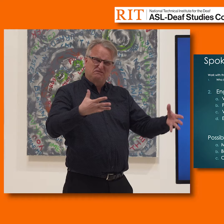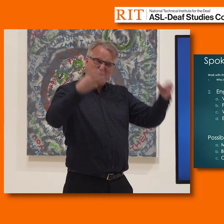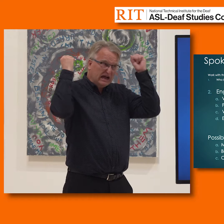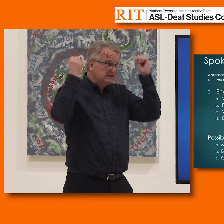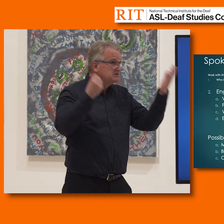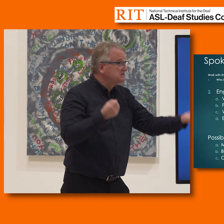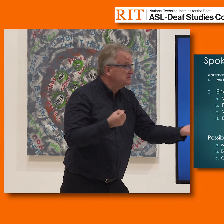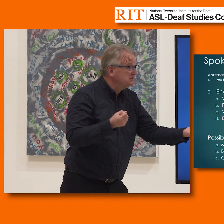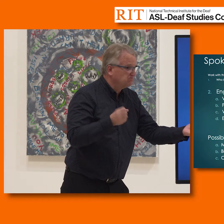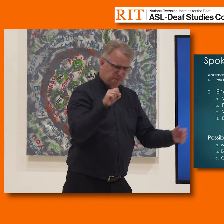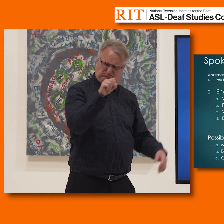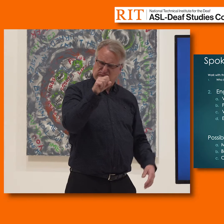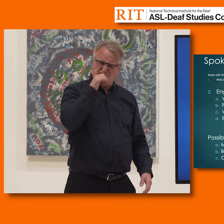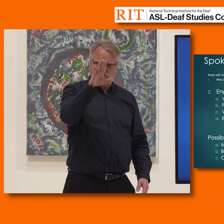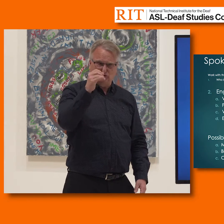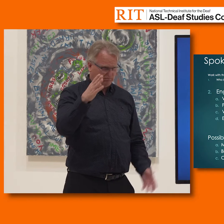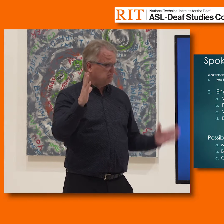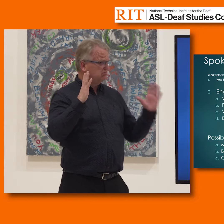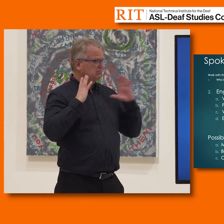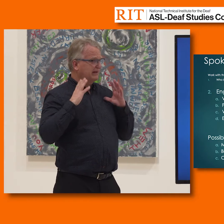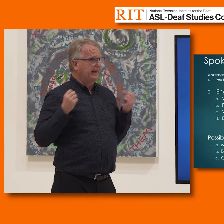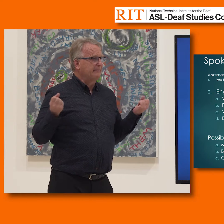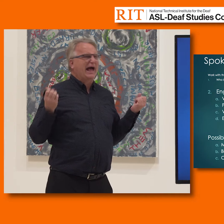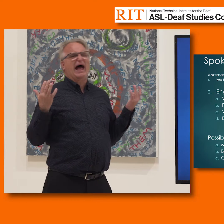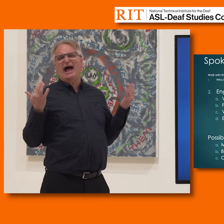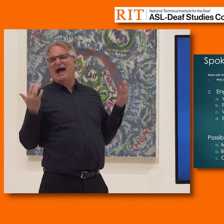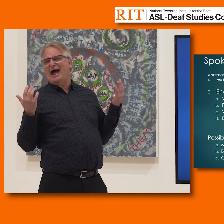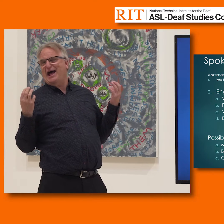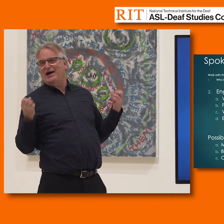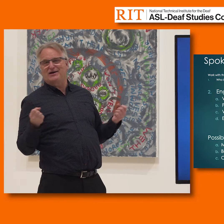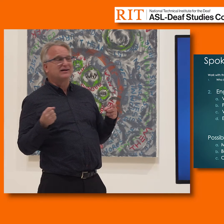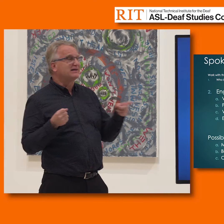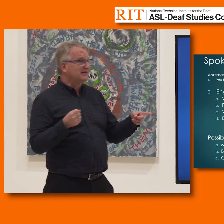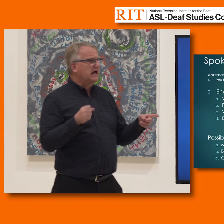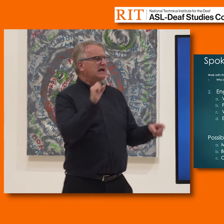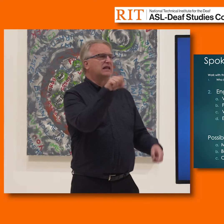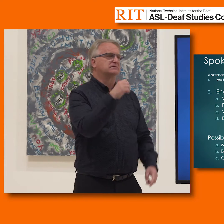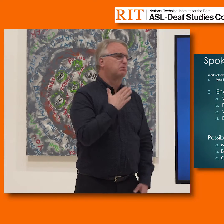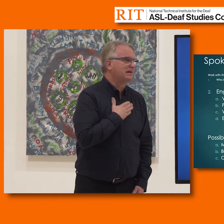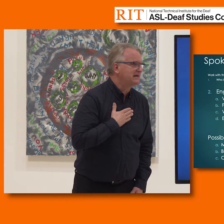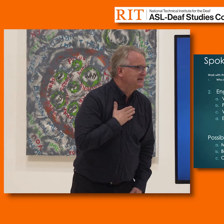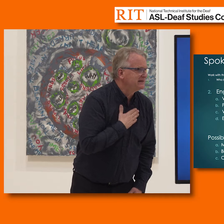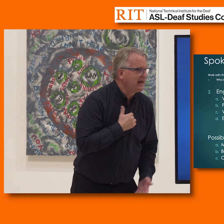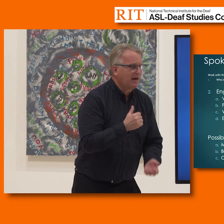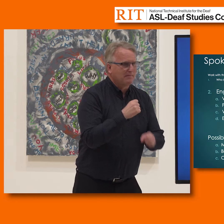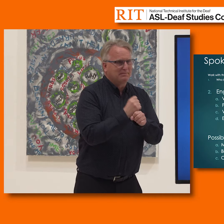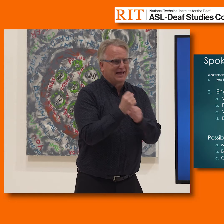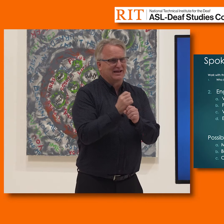Right? Some Deaf people may be comfortable and familiar with the presenter and understand that the pace will be very fast.